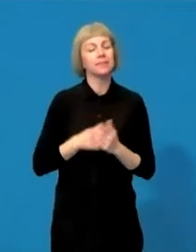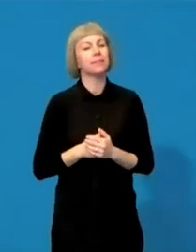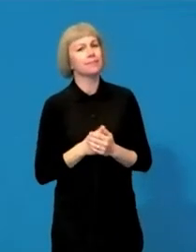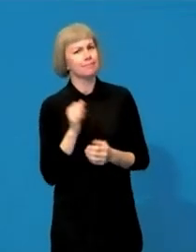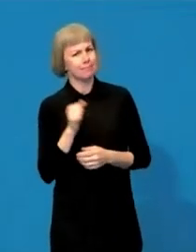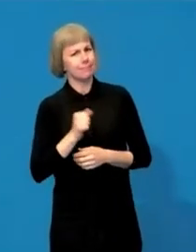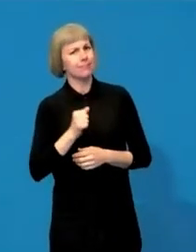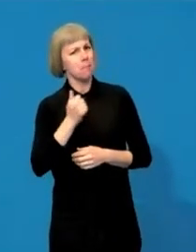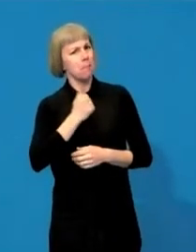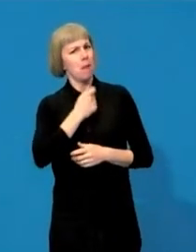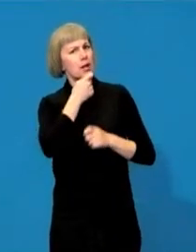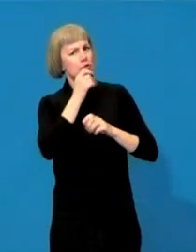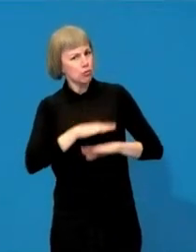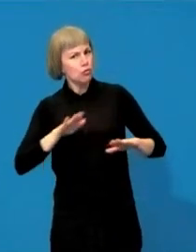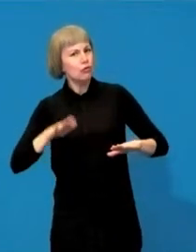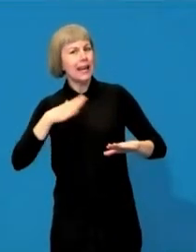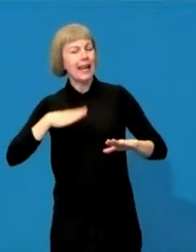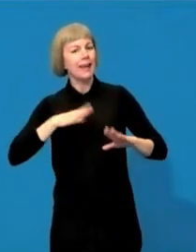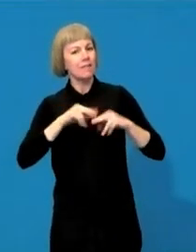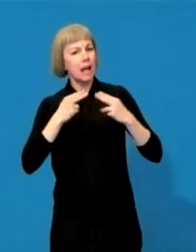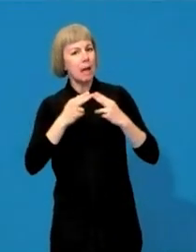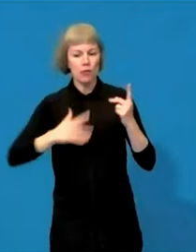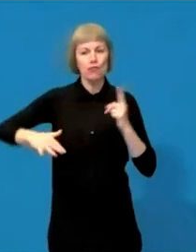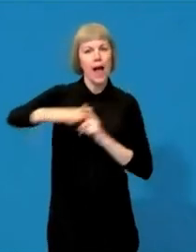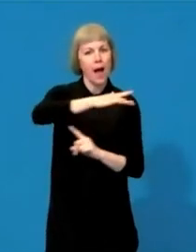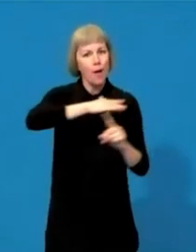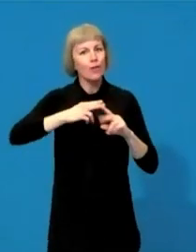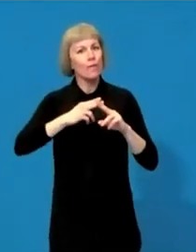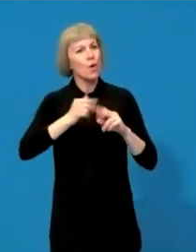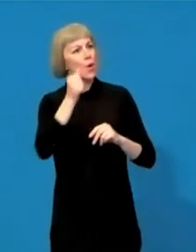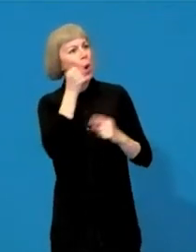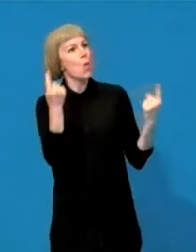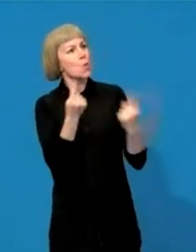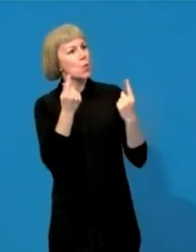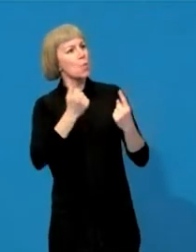My kids have to know who their family are and, like, we always got taught, you know,